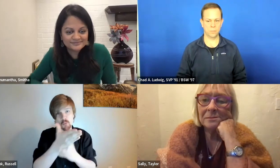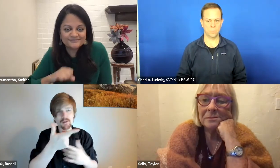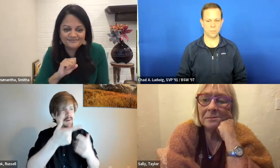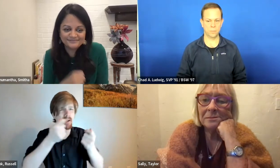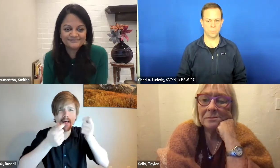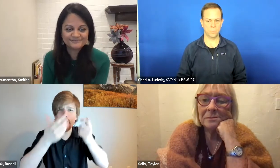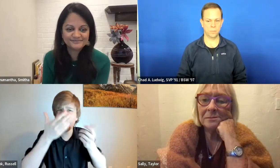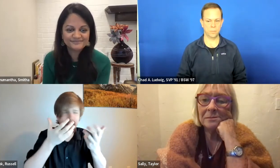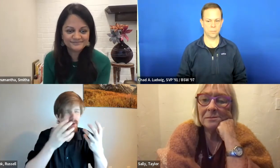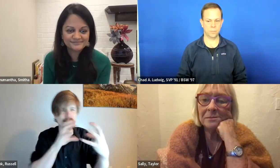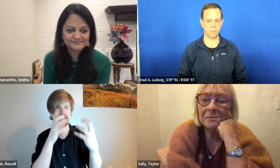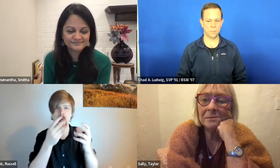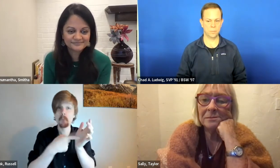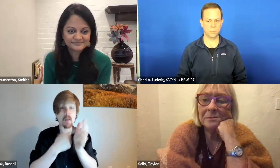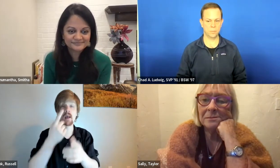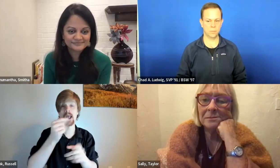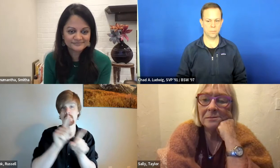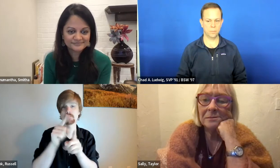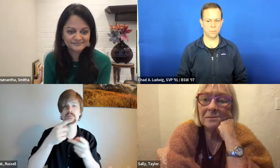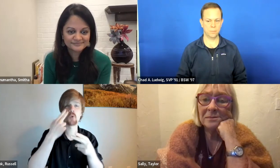I mean, the film is exactly what we went through.